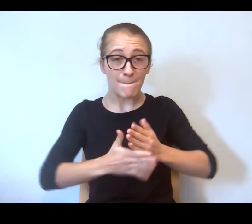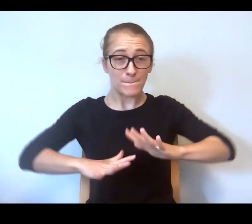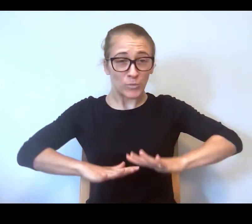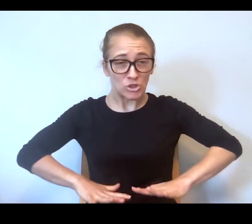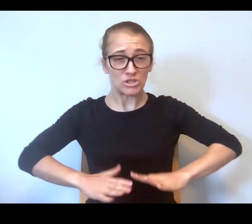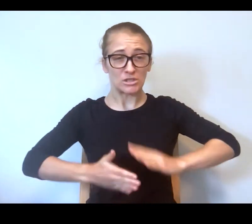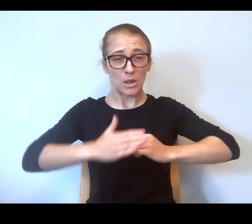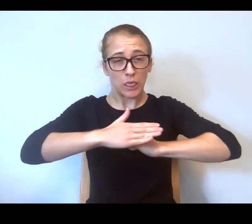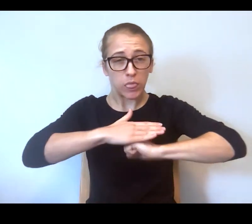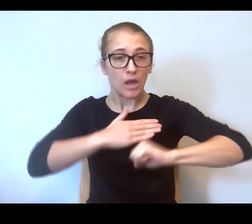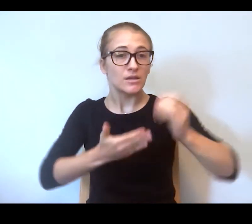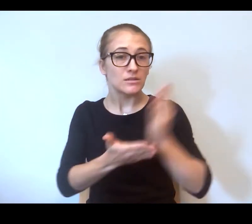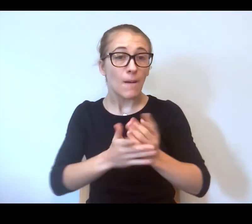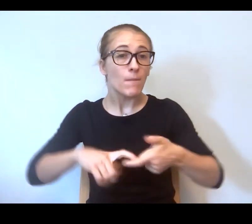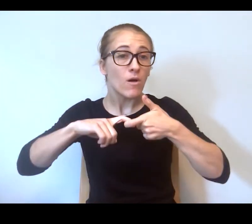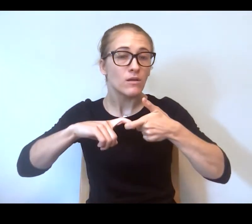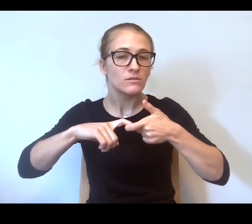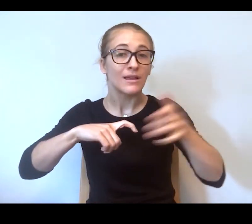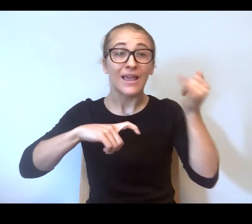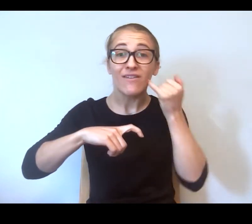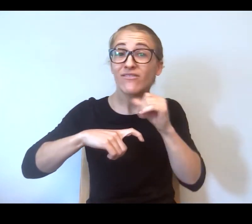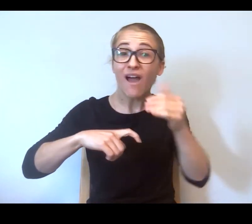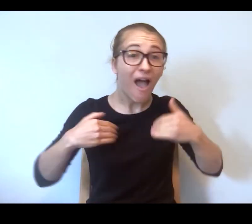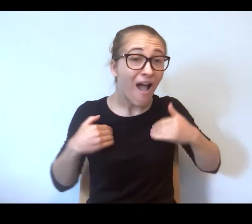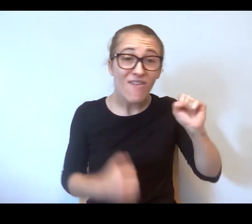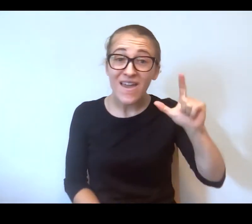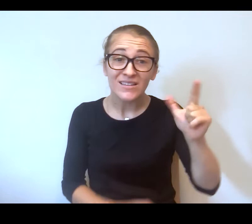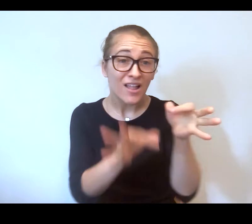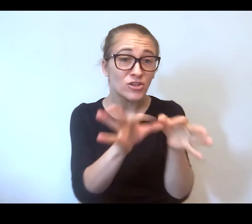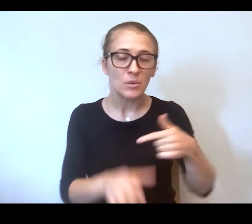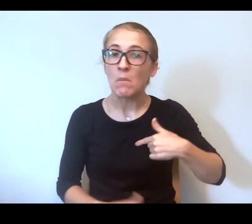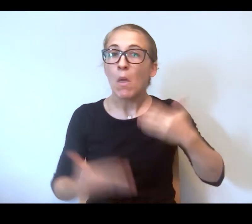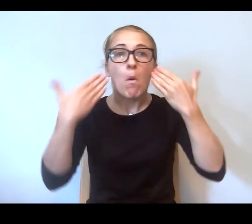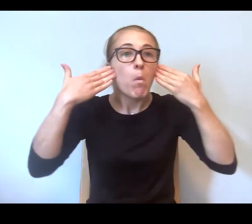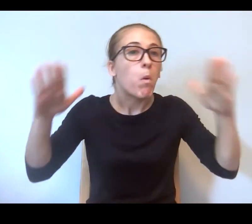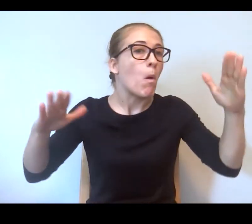pushing. If I had not had an ASL interpreter, I would